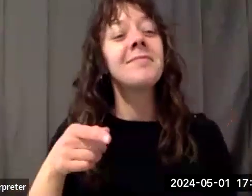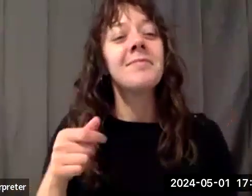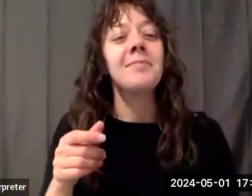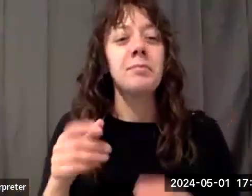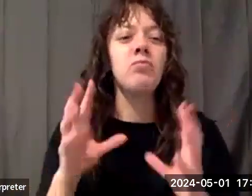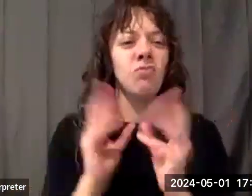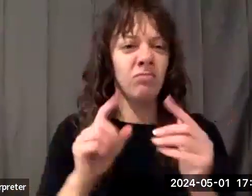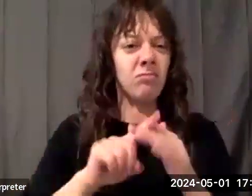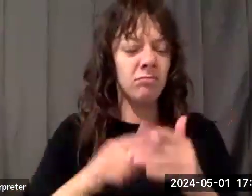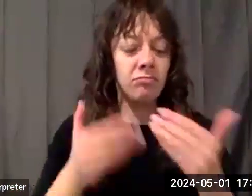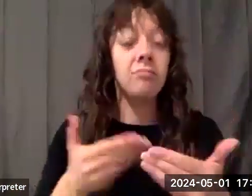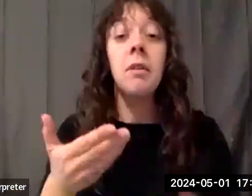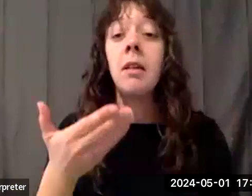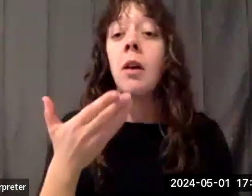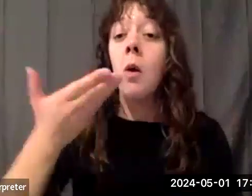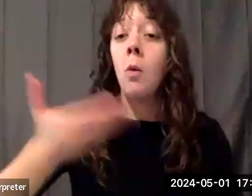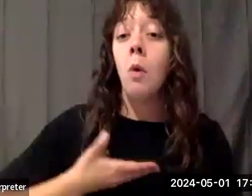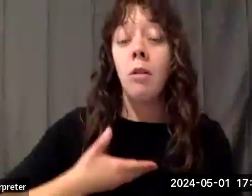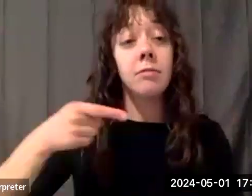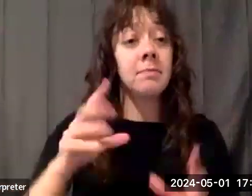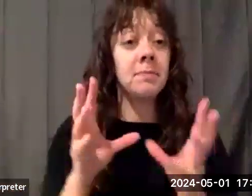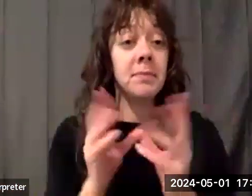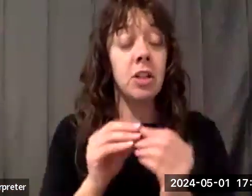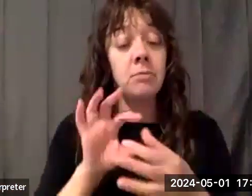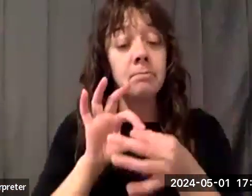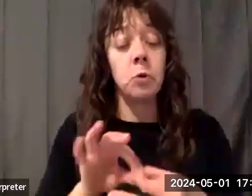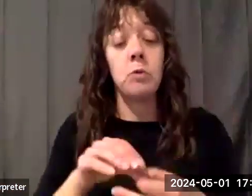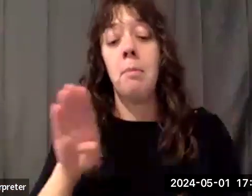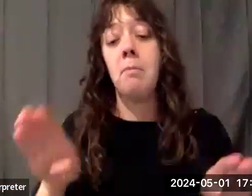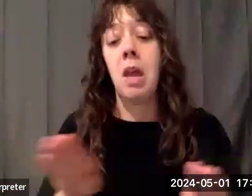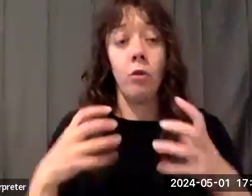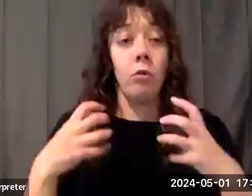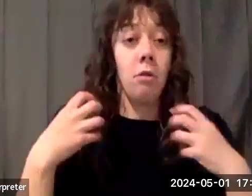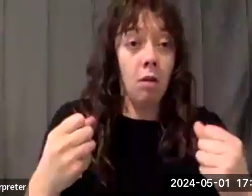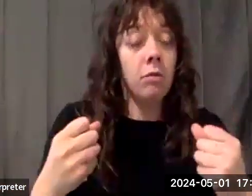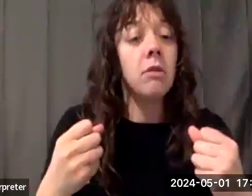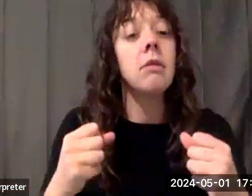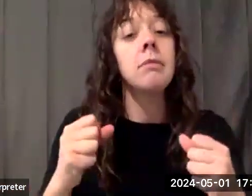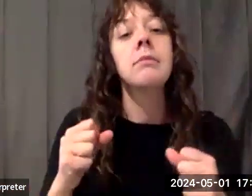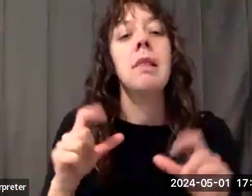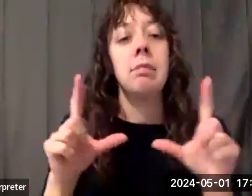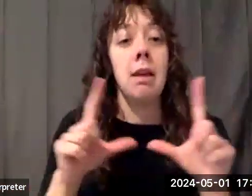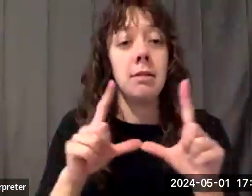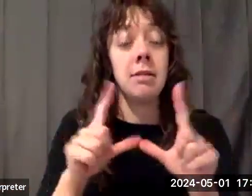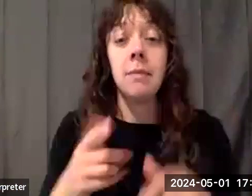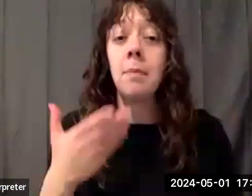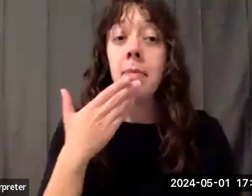regarding behavioral health licensing. Thank you for participating this evening. Please note that this meeting is being recorded.